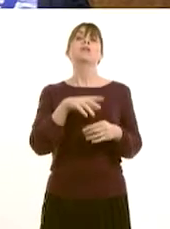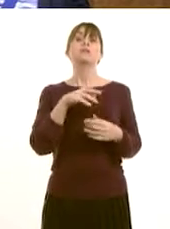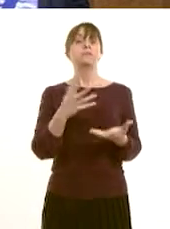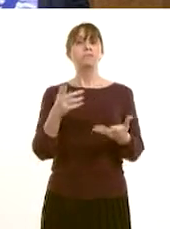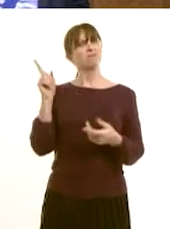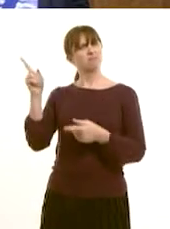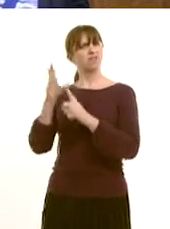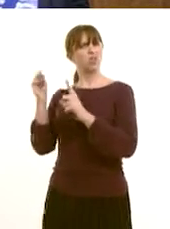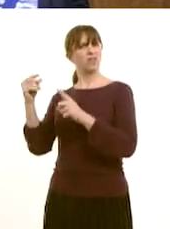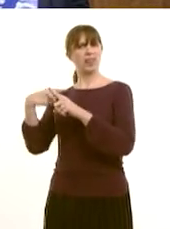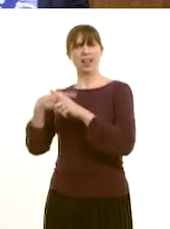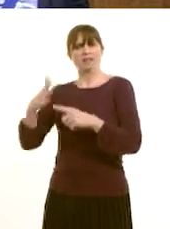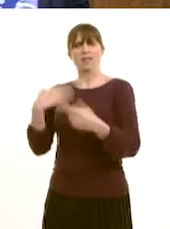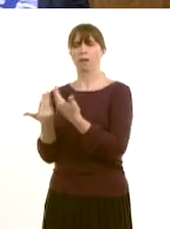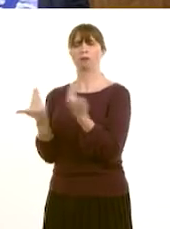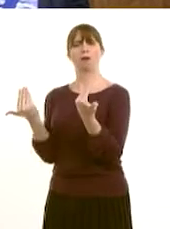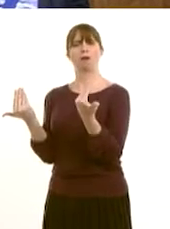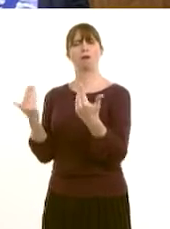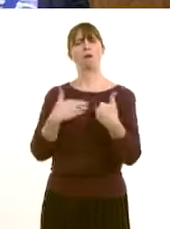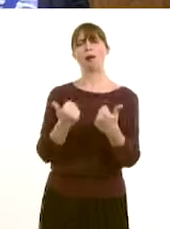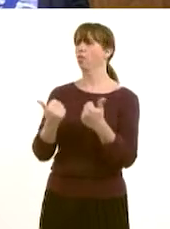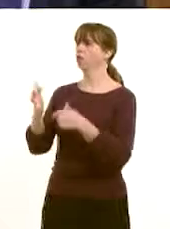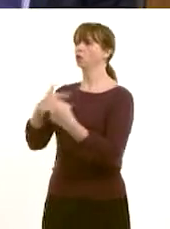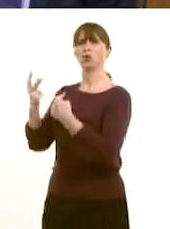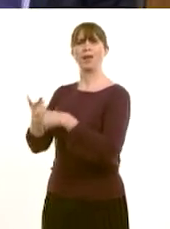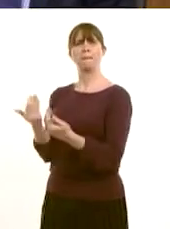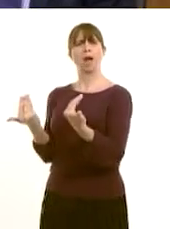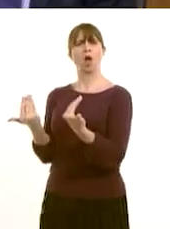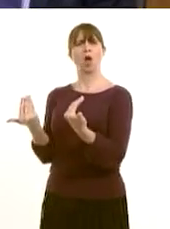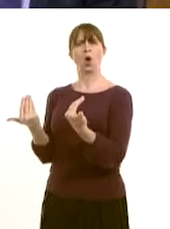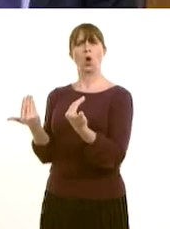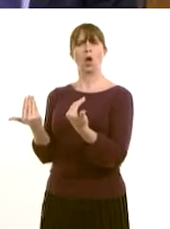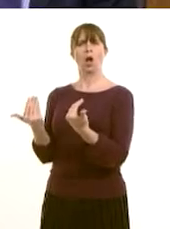between health and social care, and so they have cut social care to the bone in England,